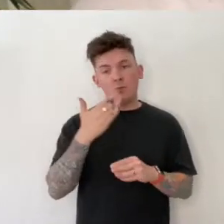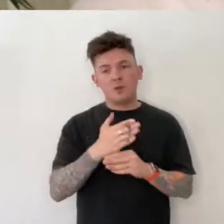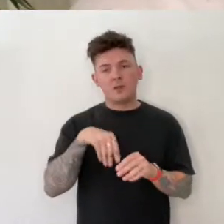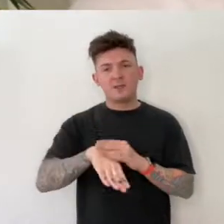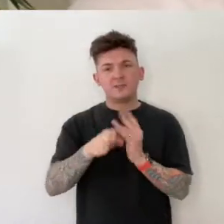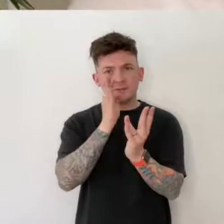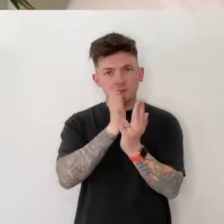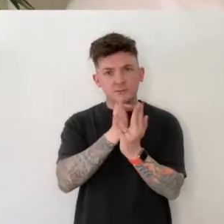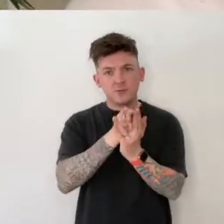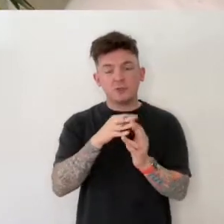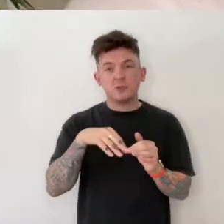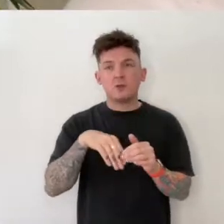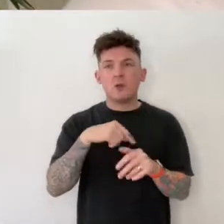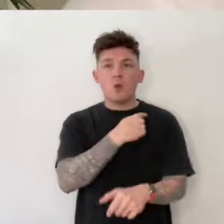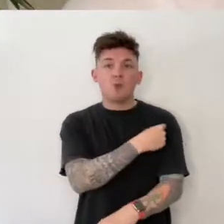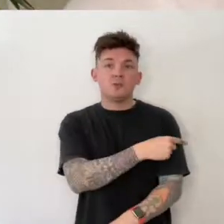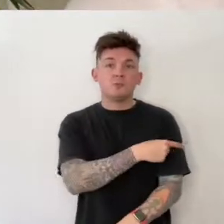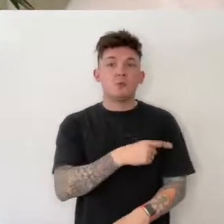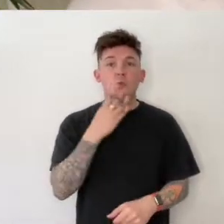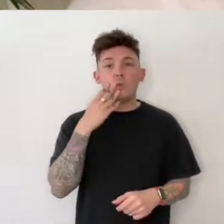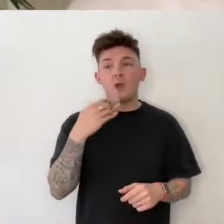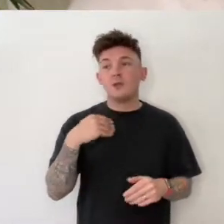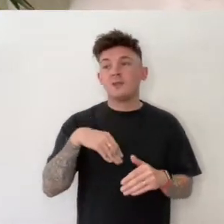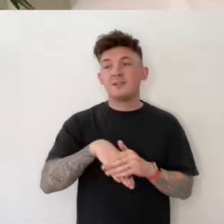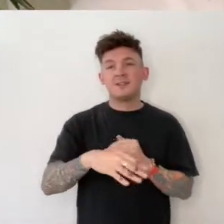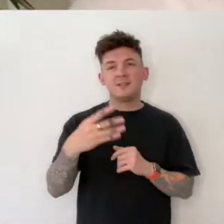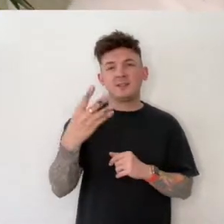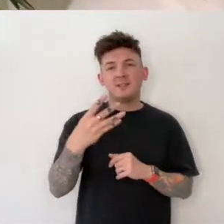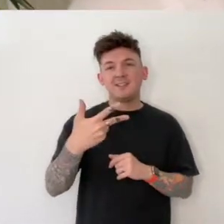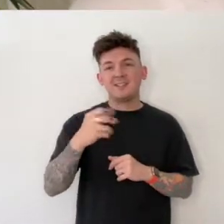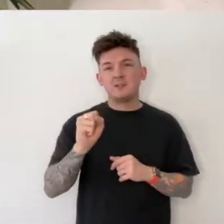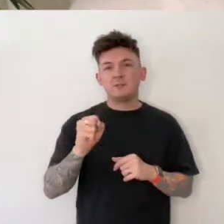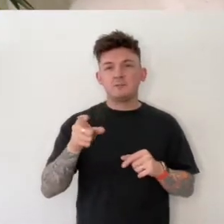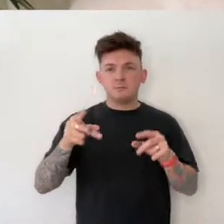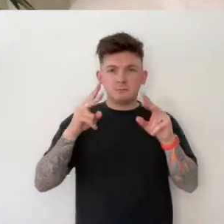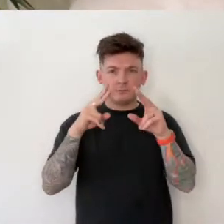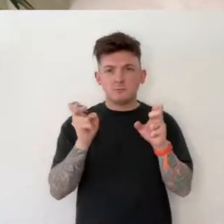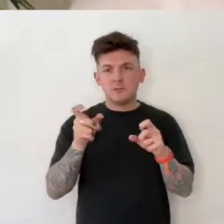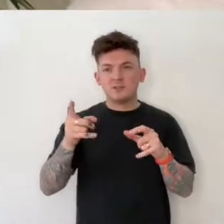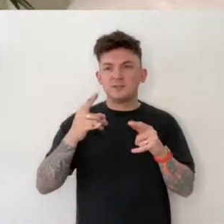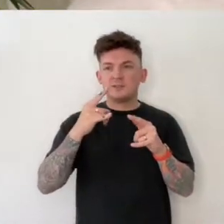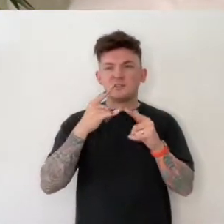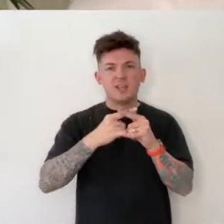people like me back in the early mid 80s we were seen as sexual deviants and it was just